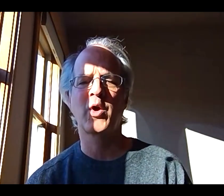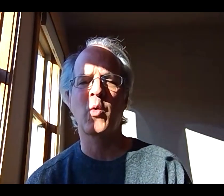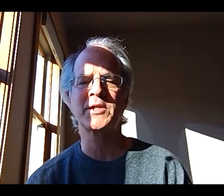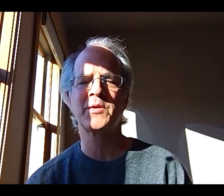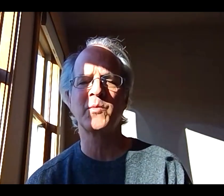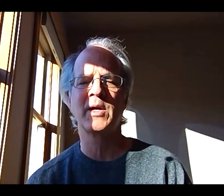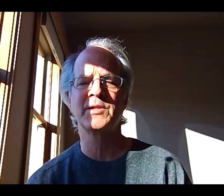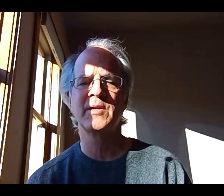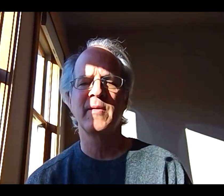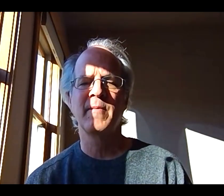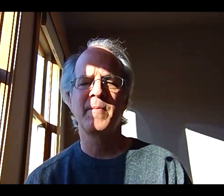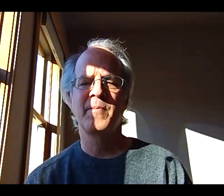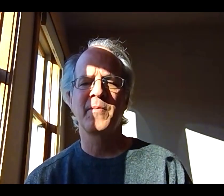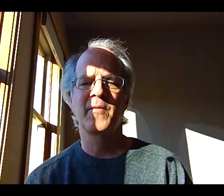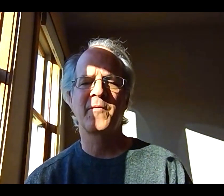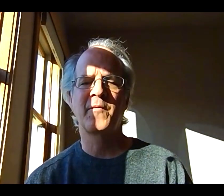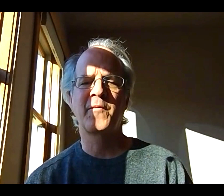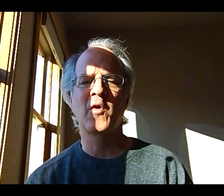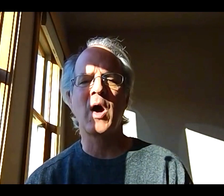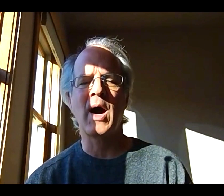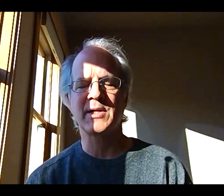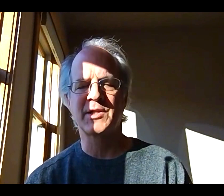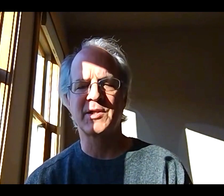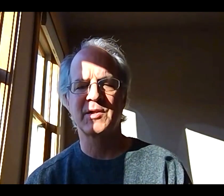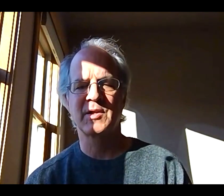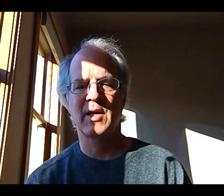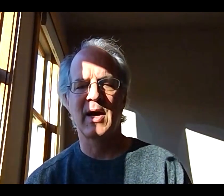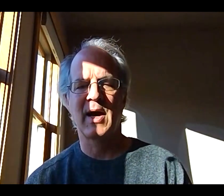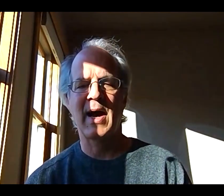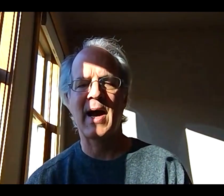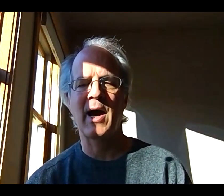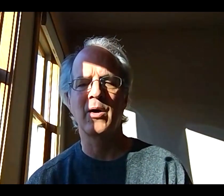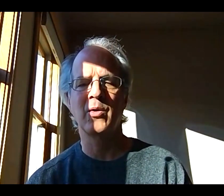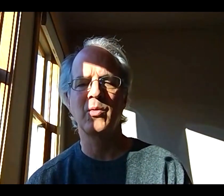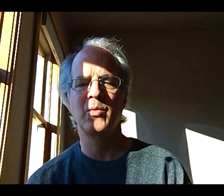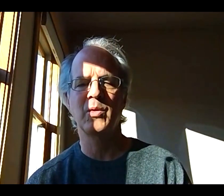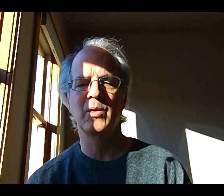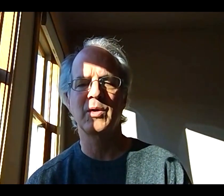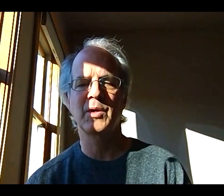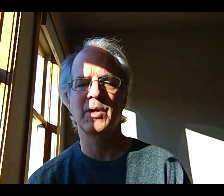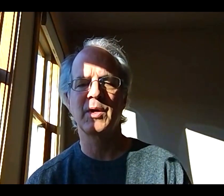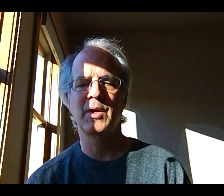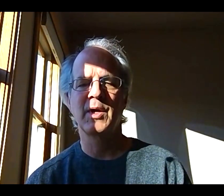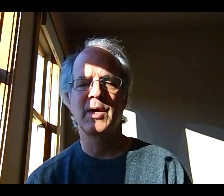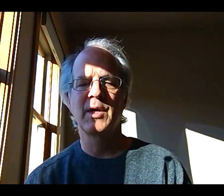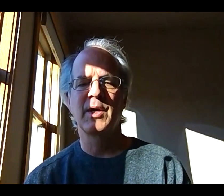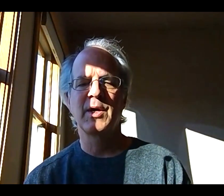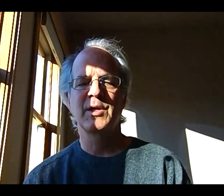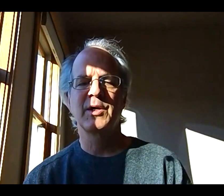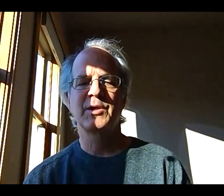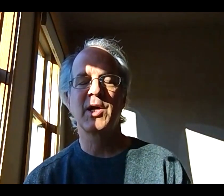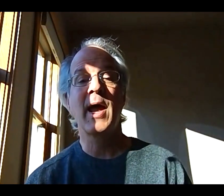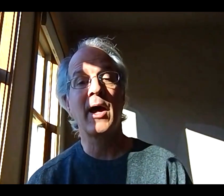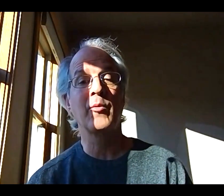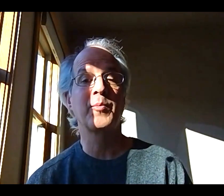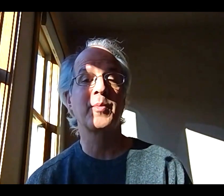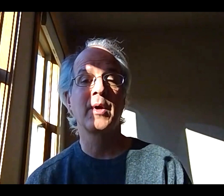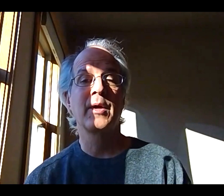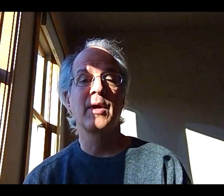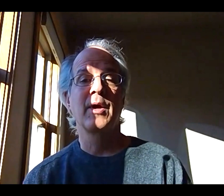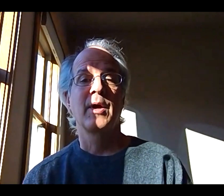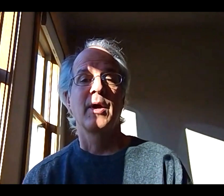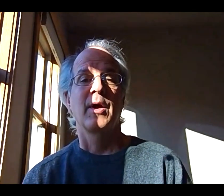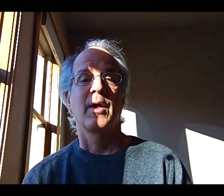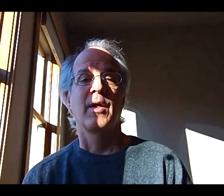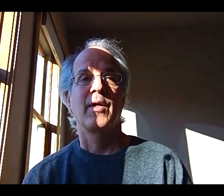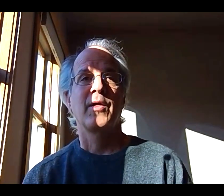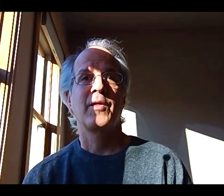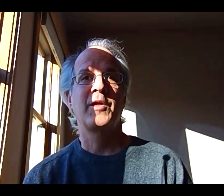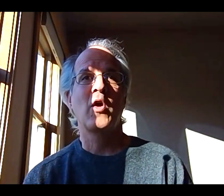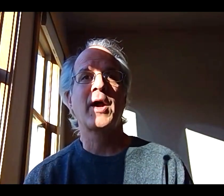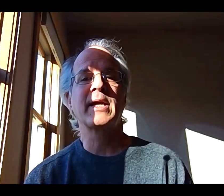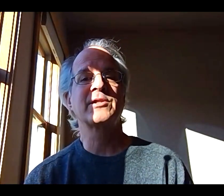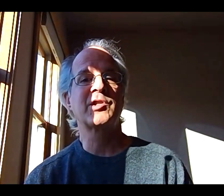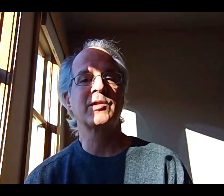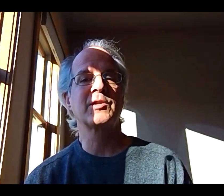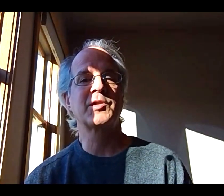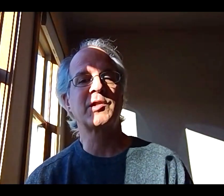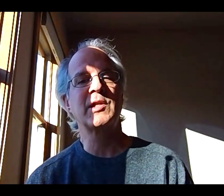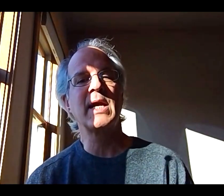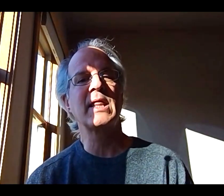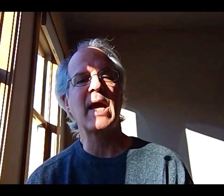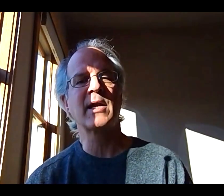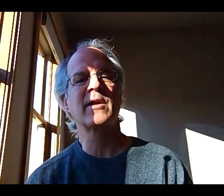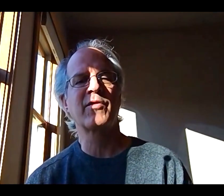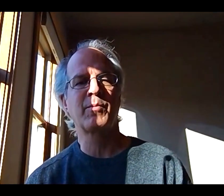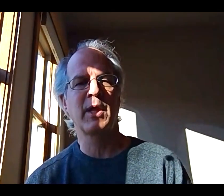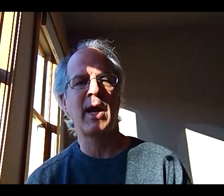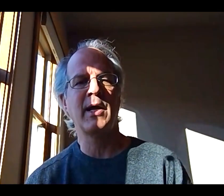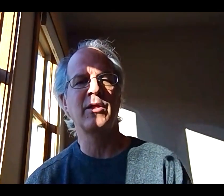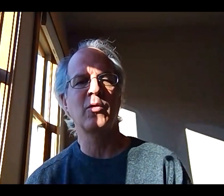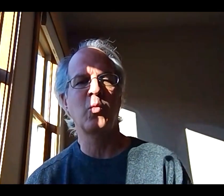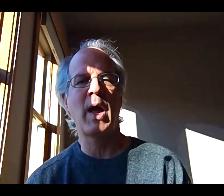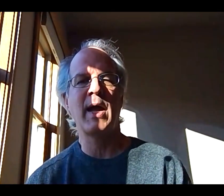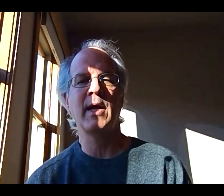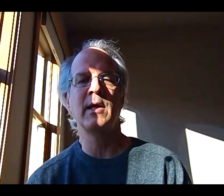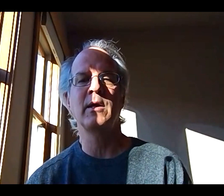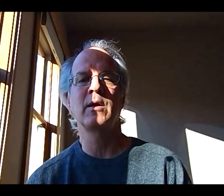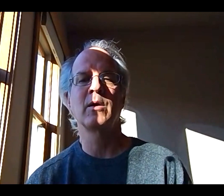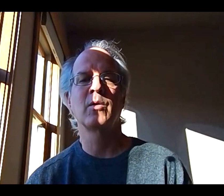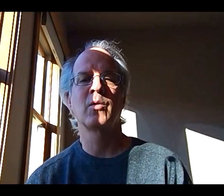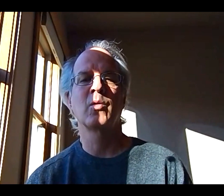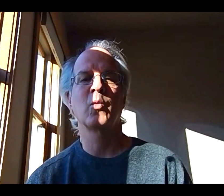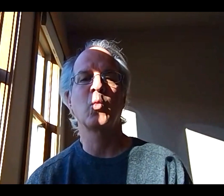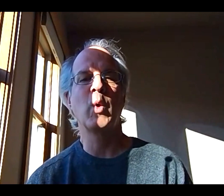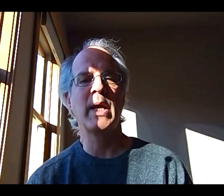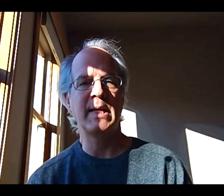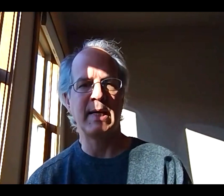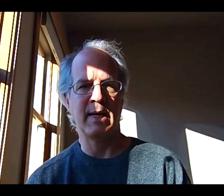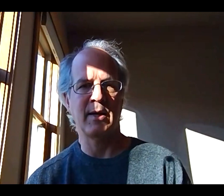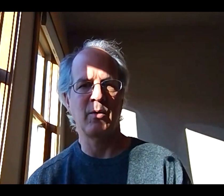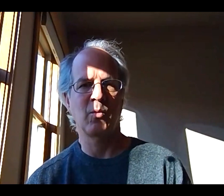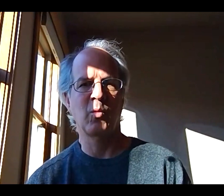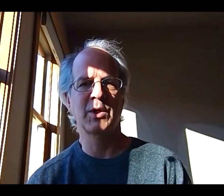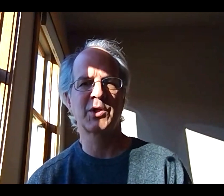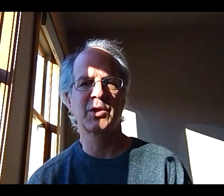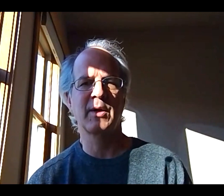the question was, for us, how to help the audience see the end of the play the way we did which,